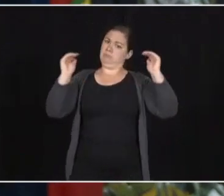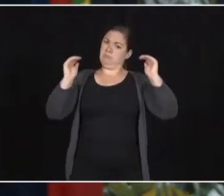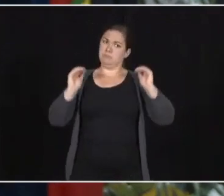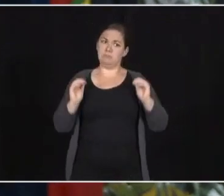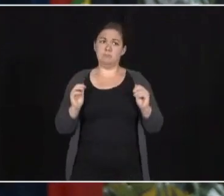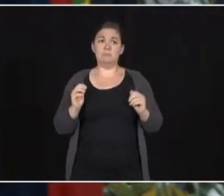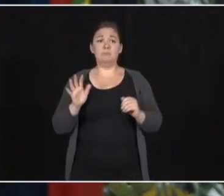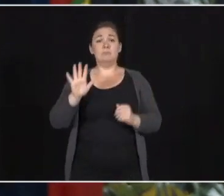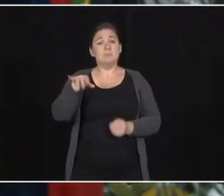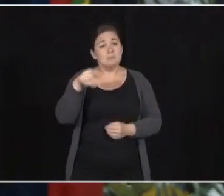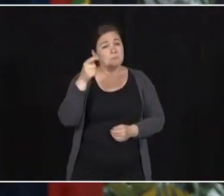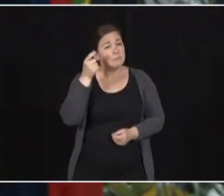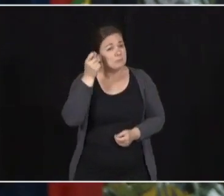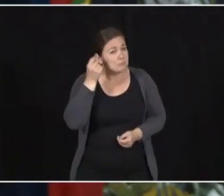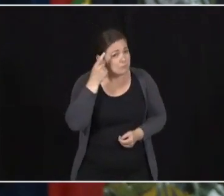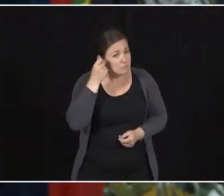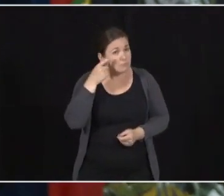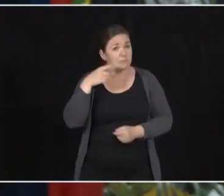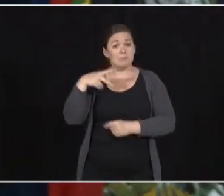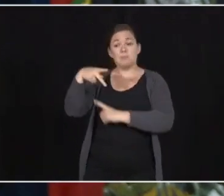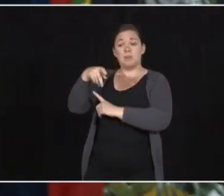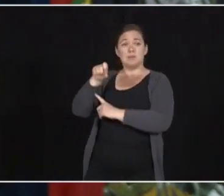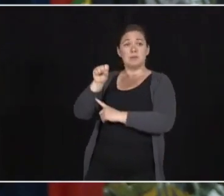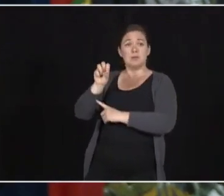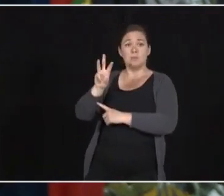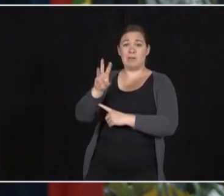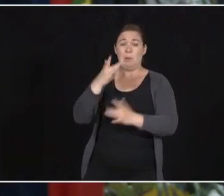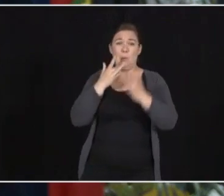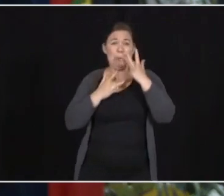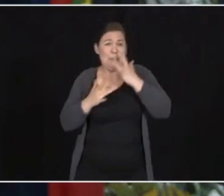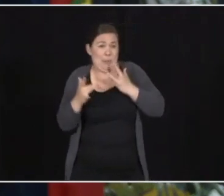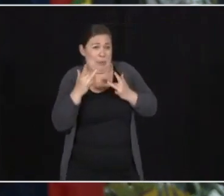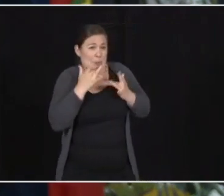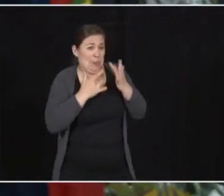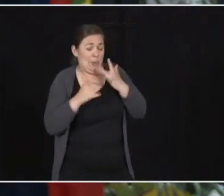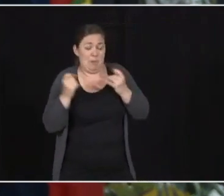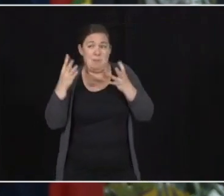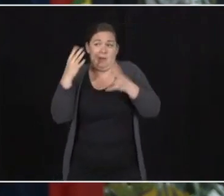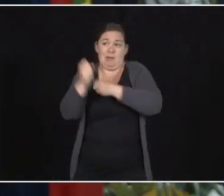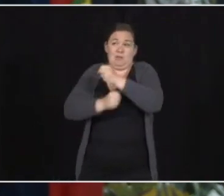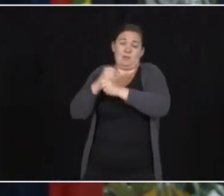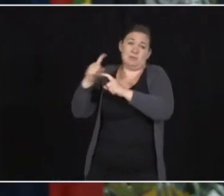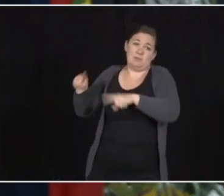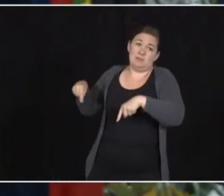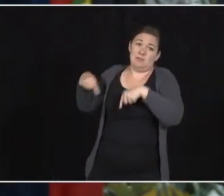We have been in a staffing crisis with her personal support workers for years. This has been an ongoing issue. It was something that our long-term care